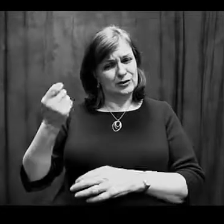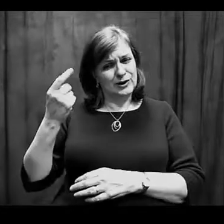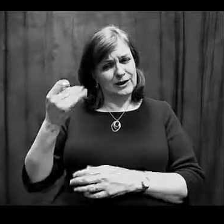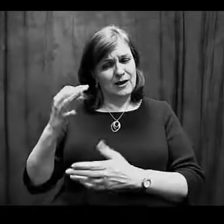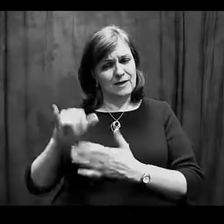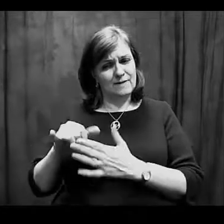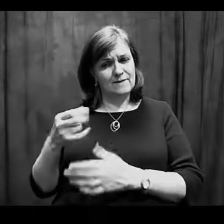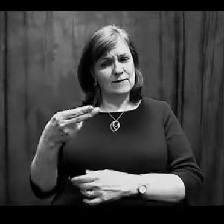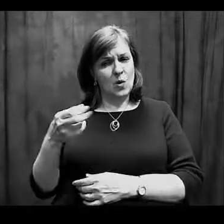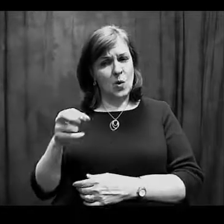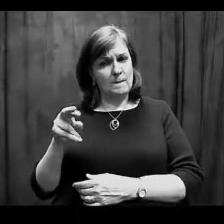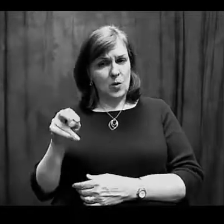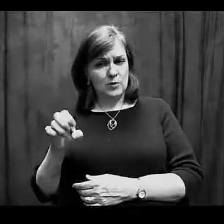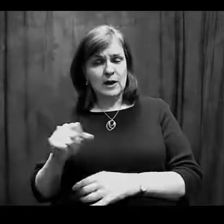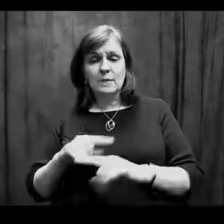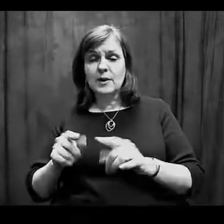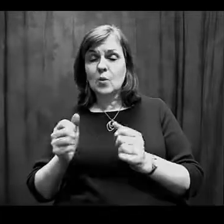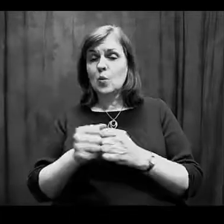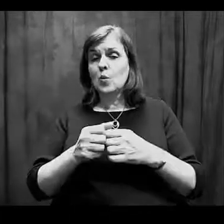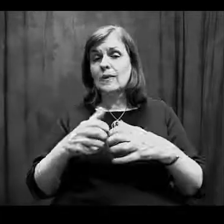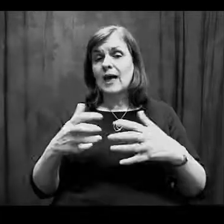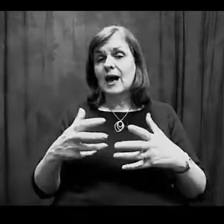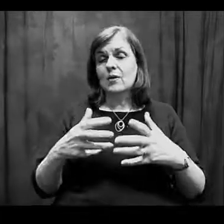he had some understanding of that but he also knew that